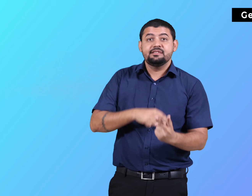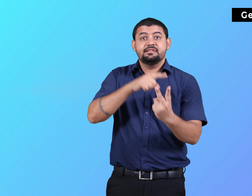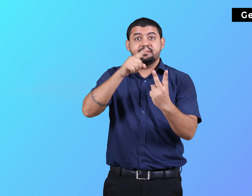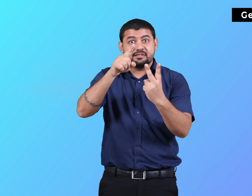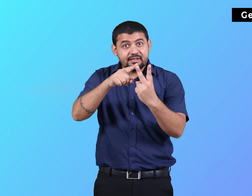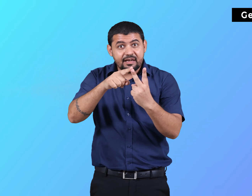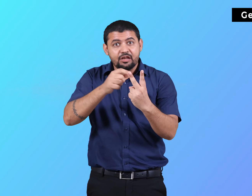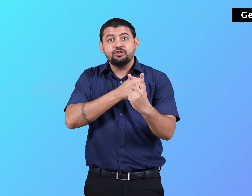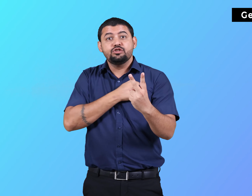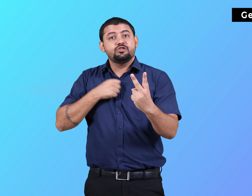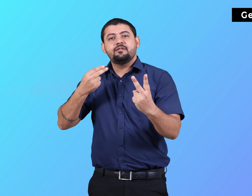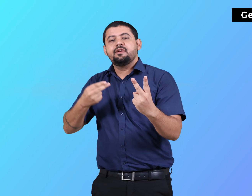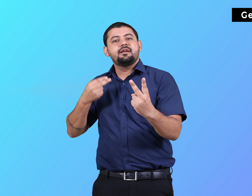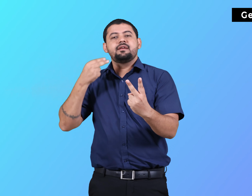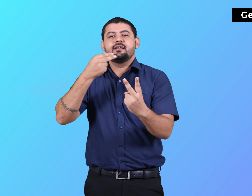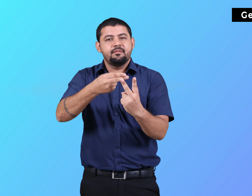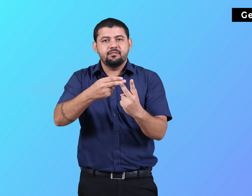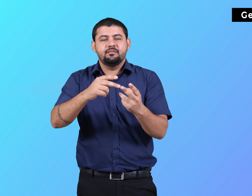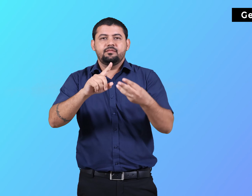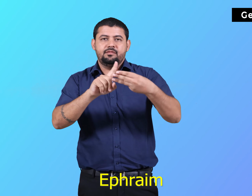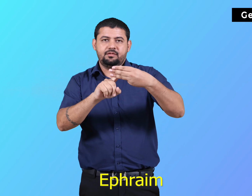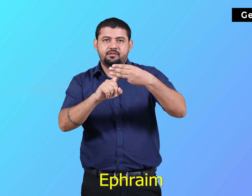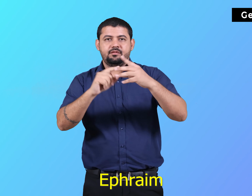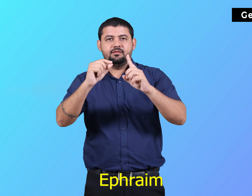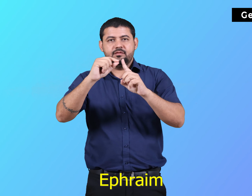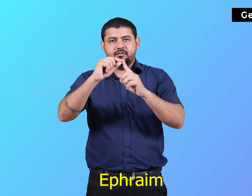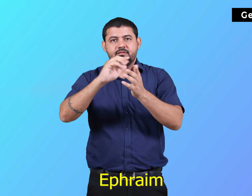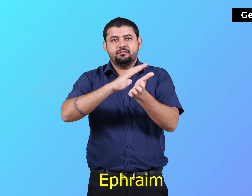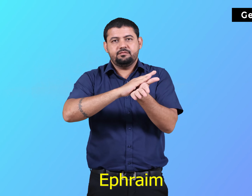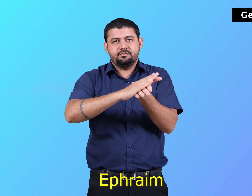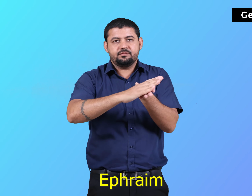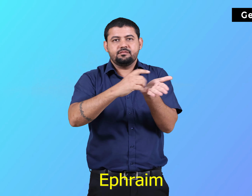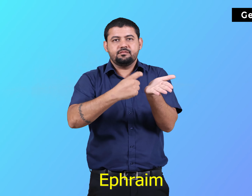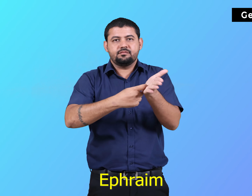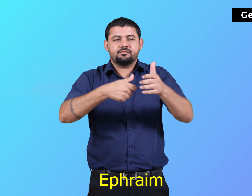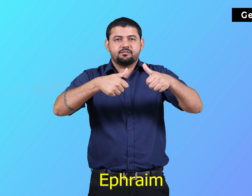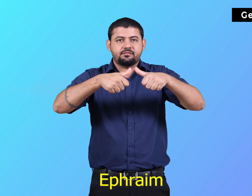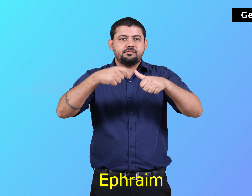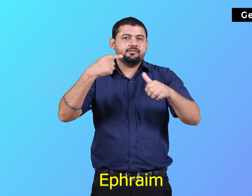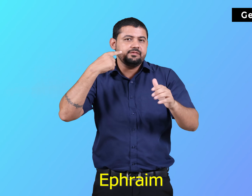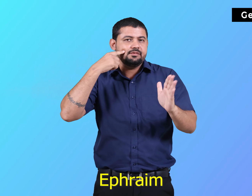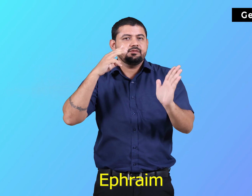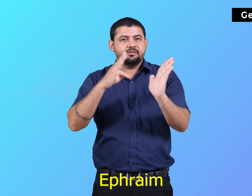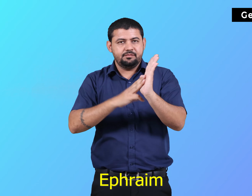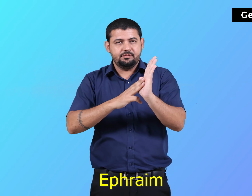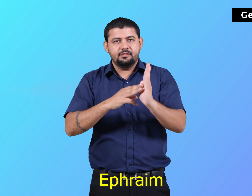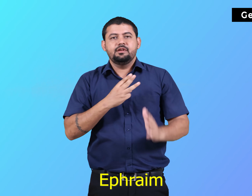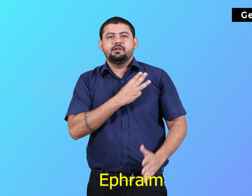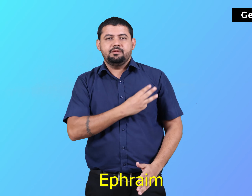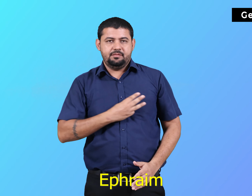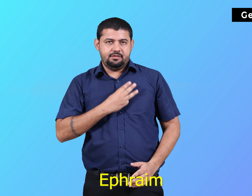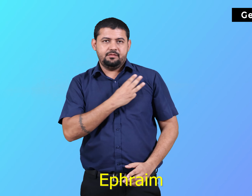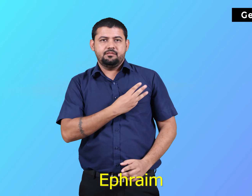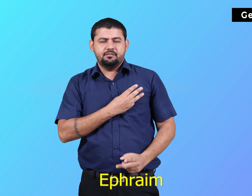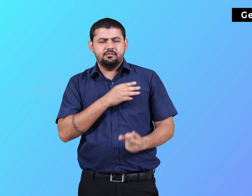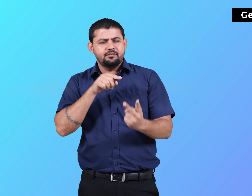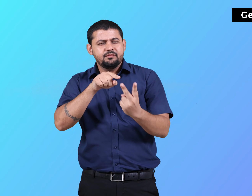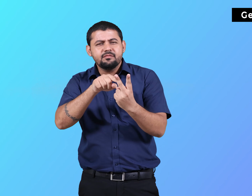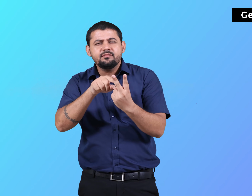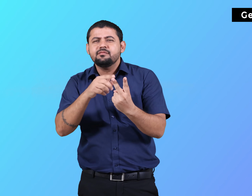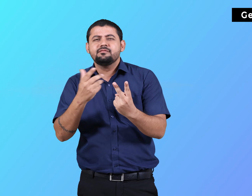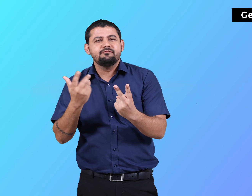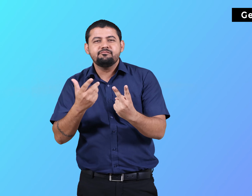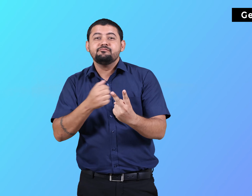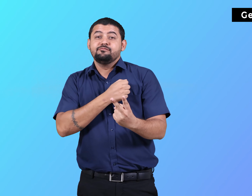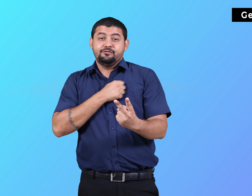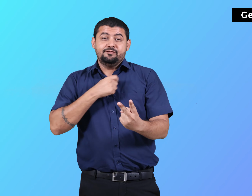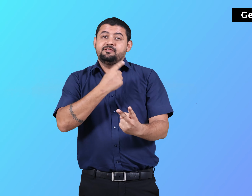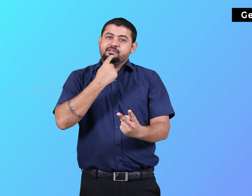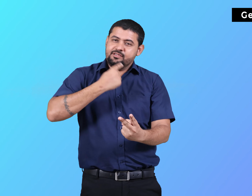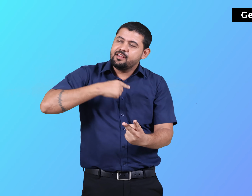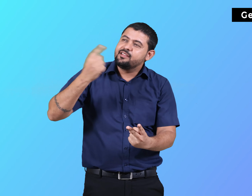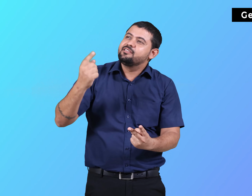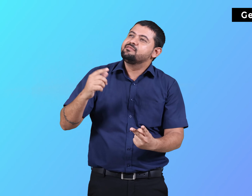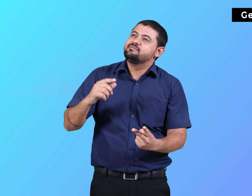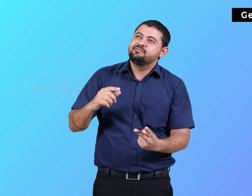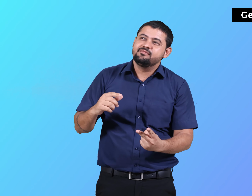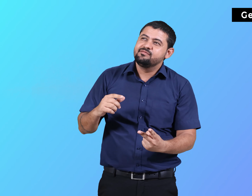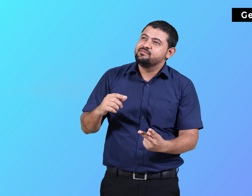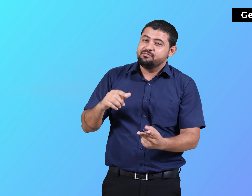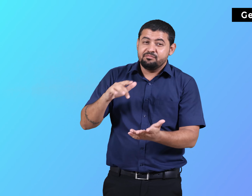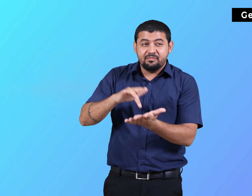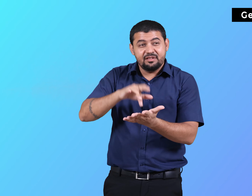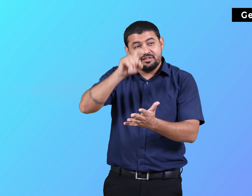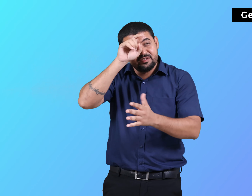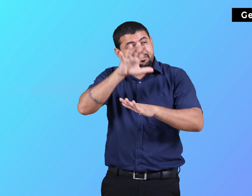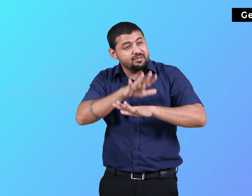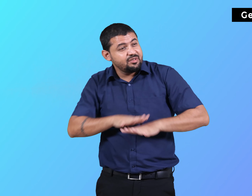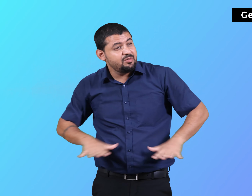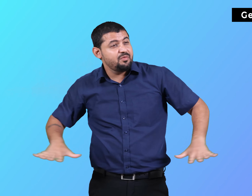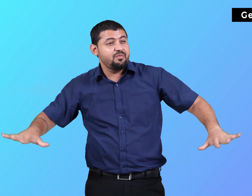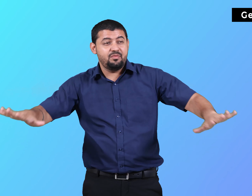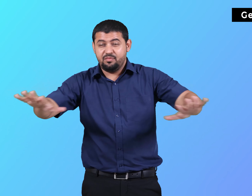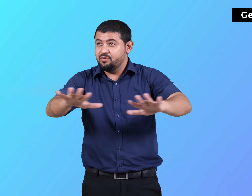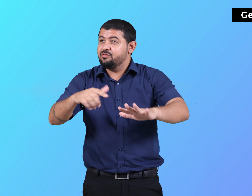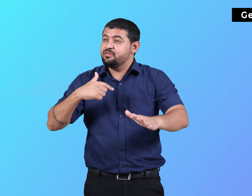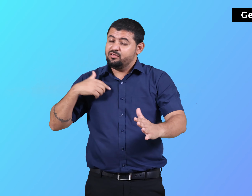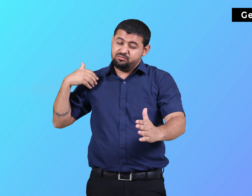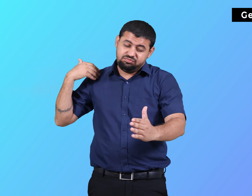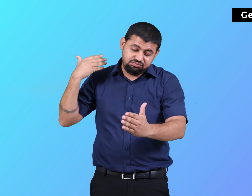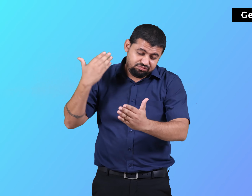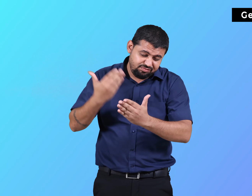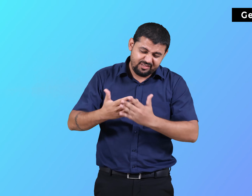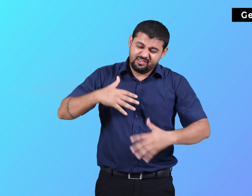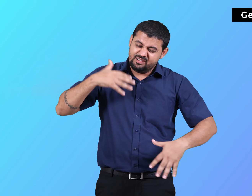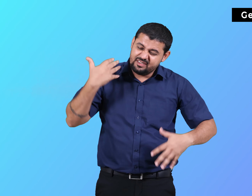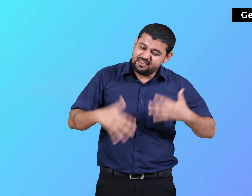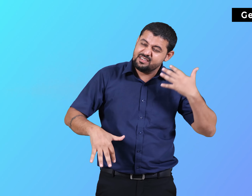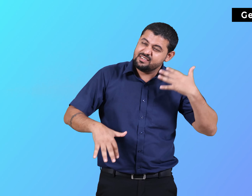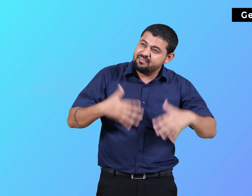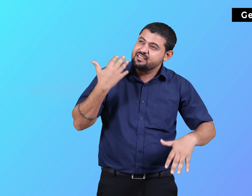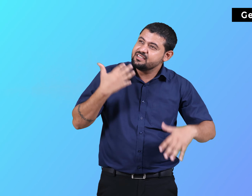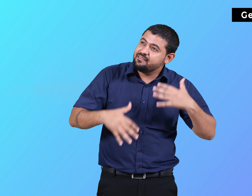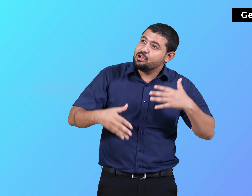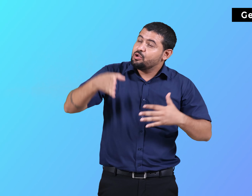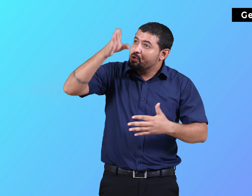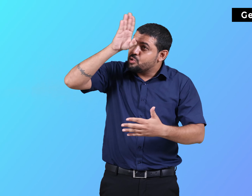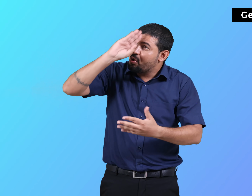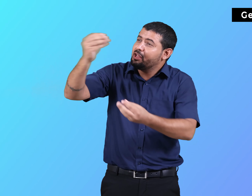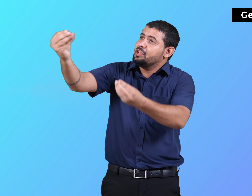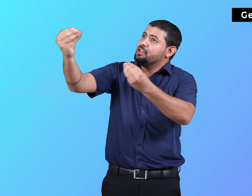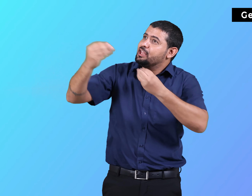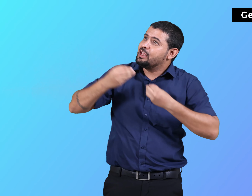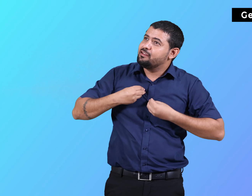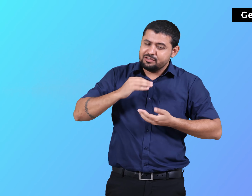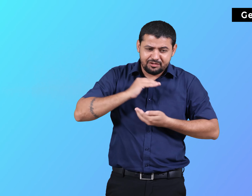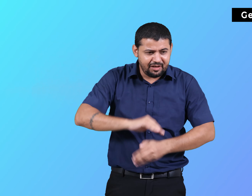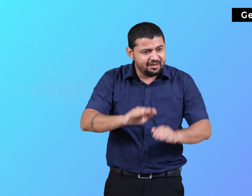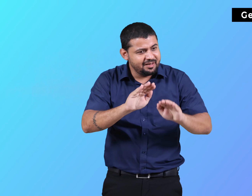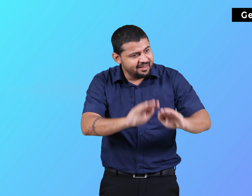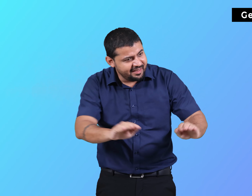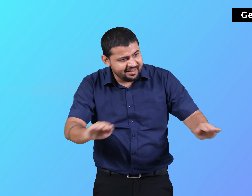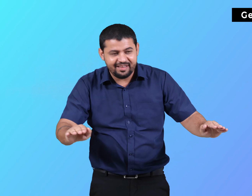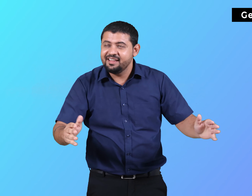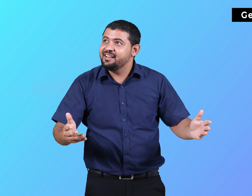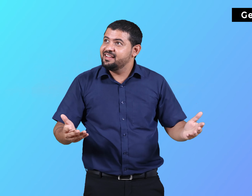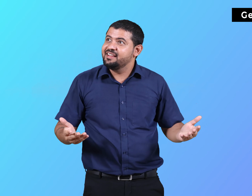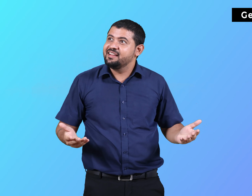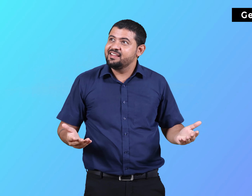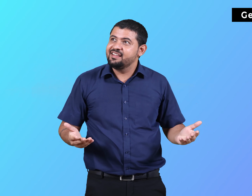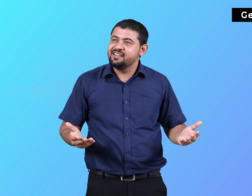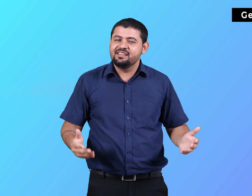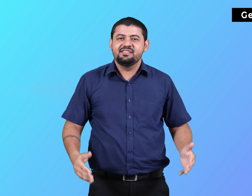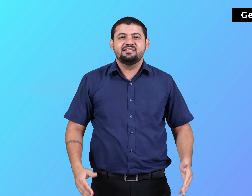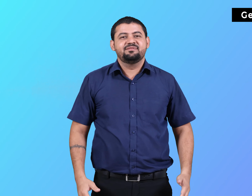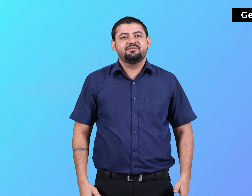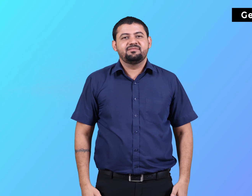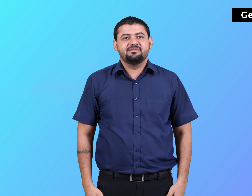Joseph named the second son Ephraim because, as he said, “God has made me successful in this land where I suffered.”